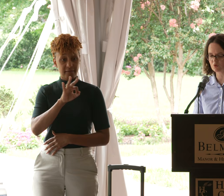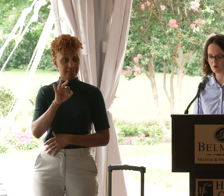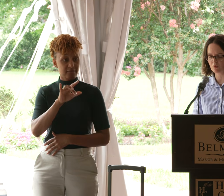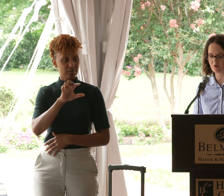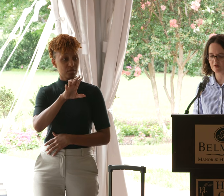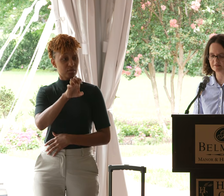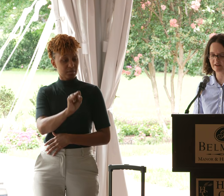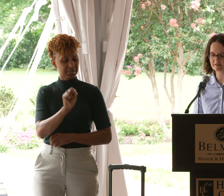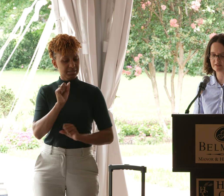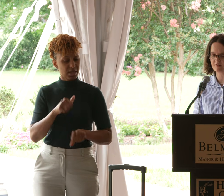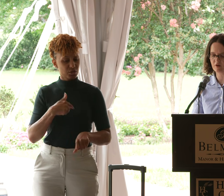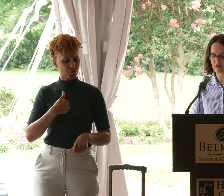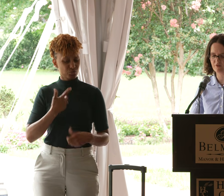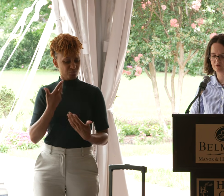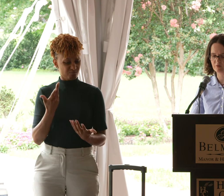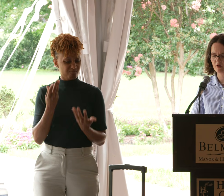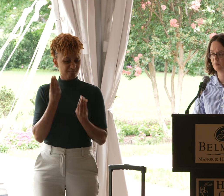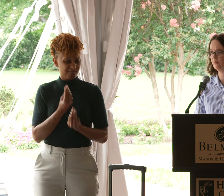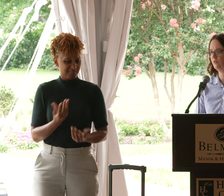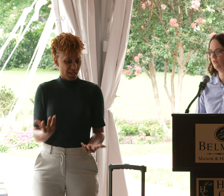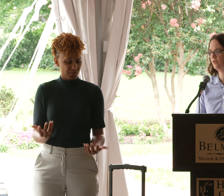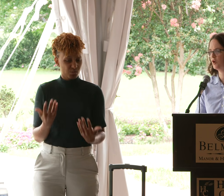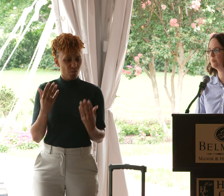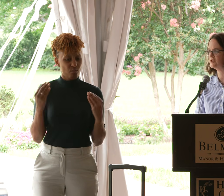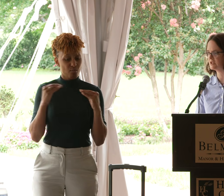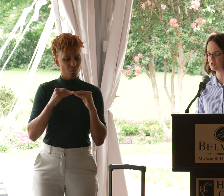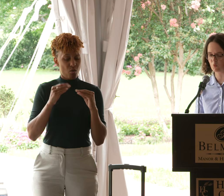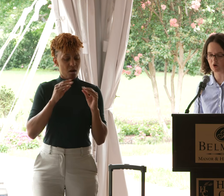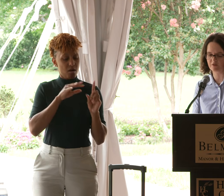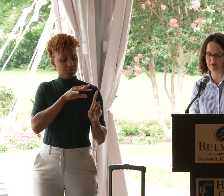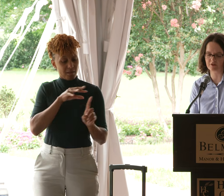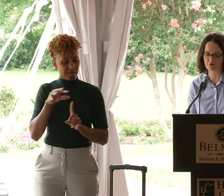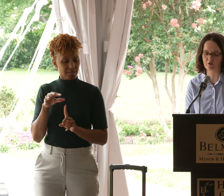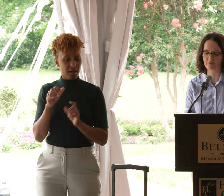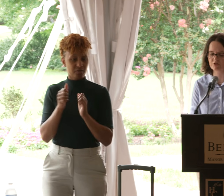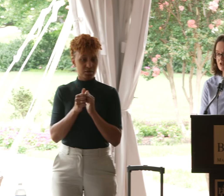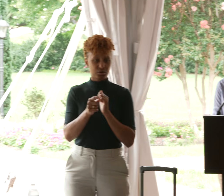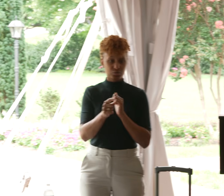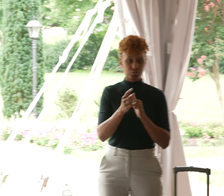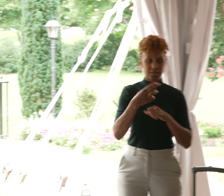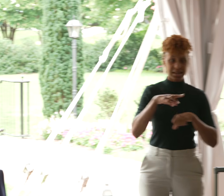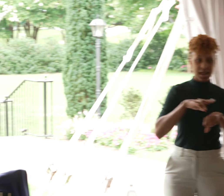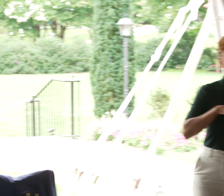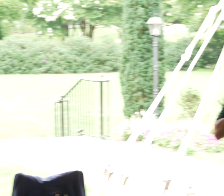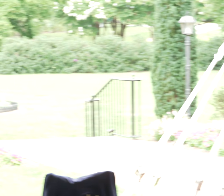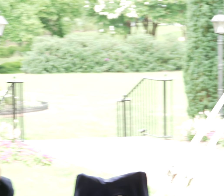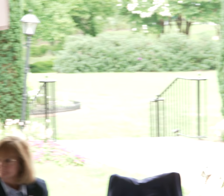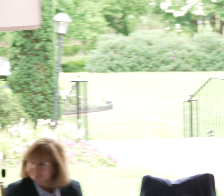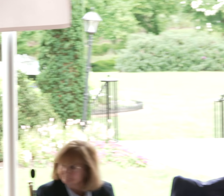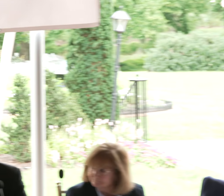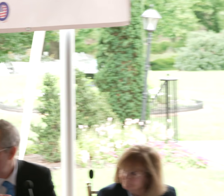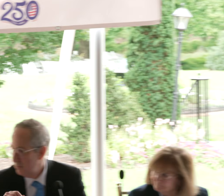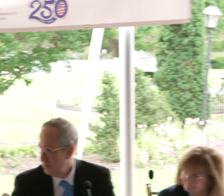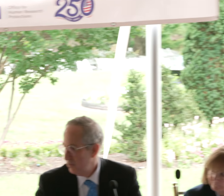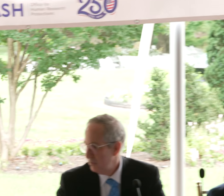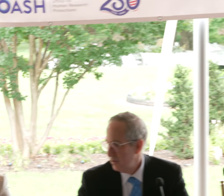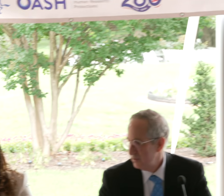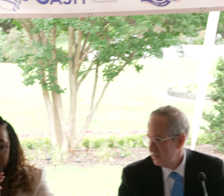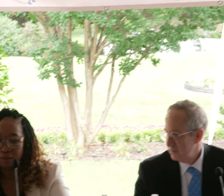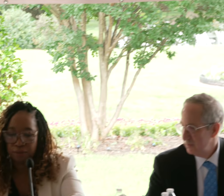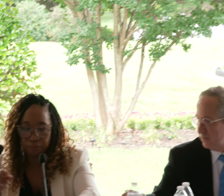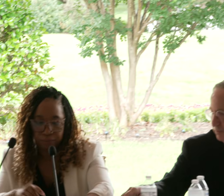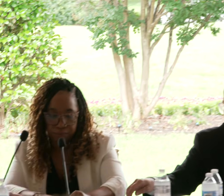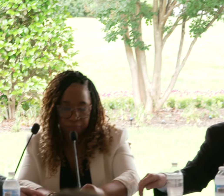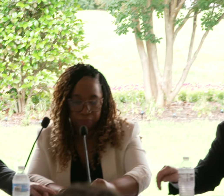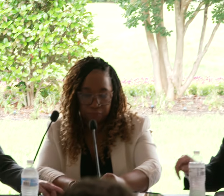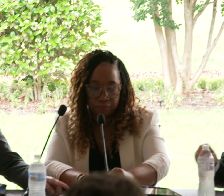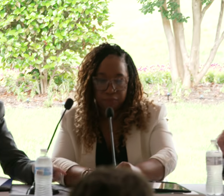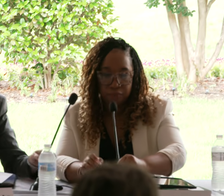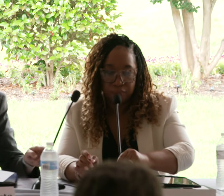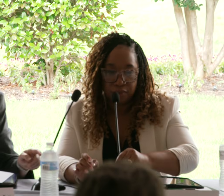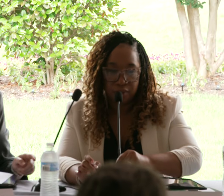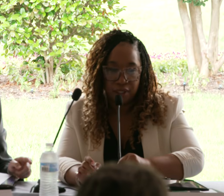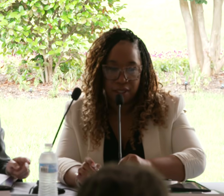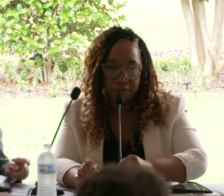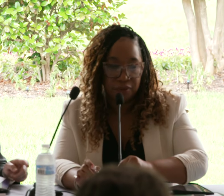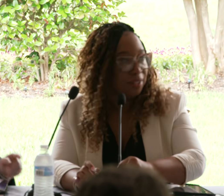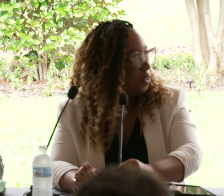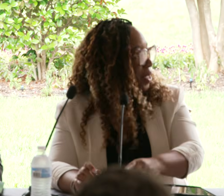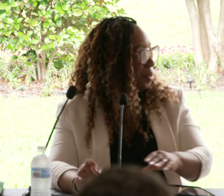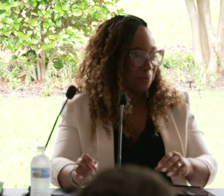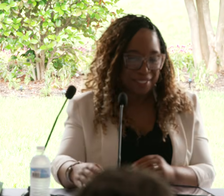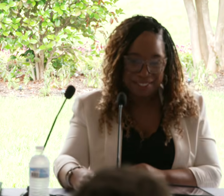historical context and the commission's work, the national commission's work? Hello? Okay,